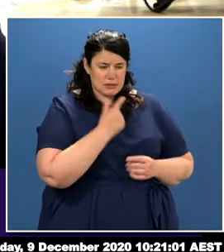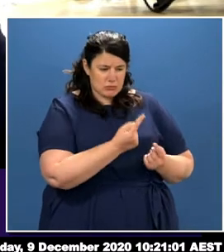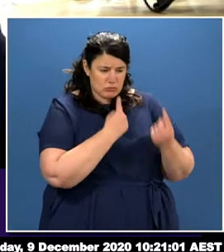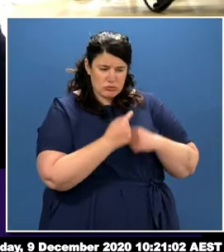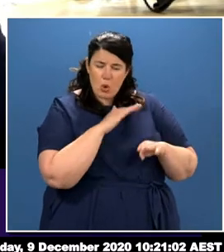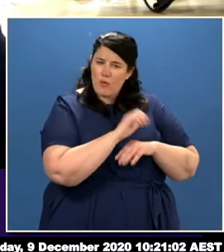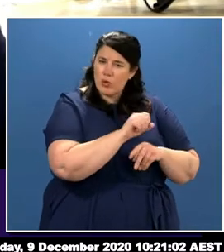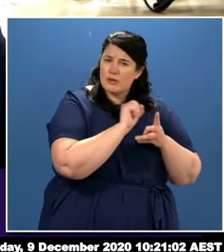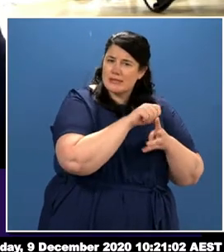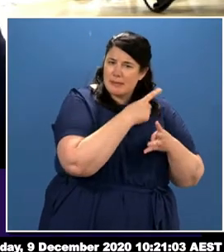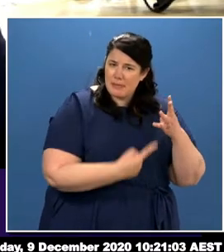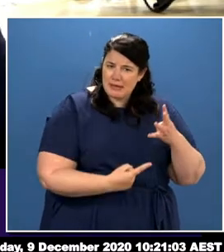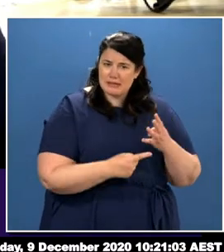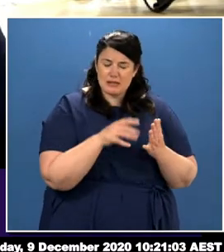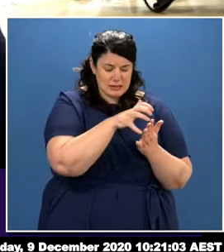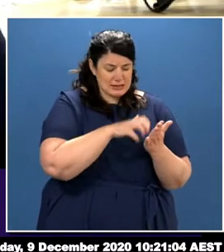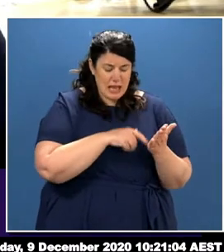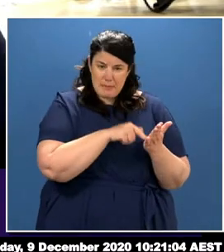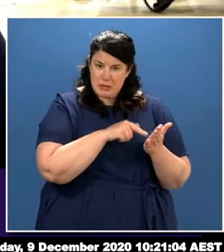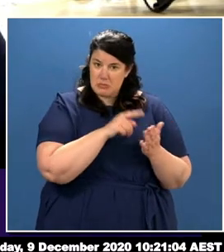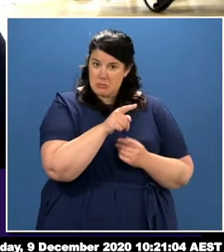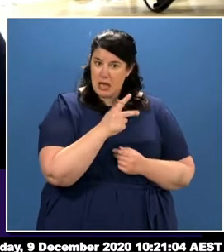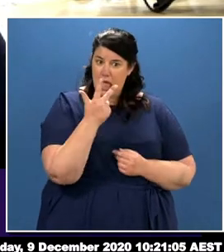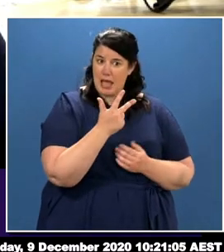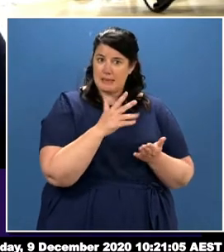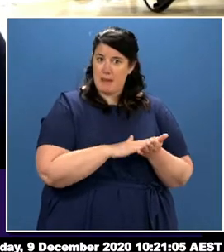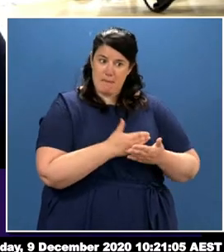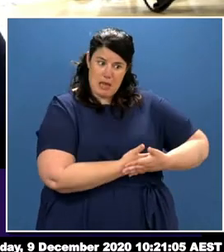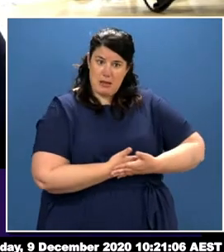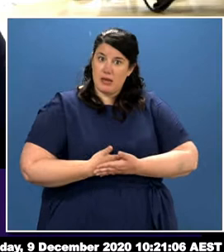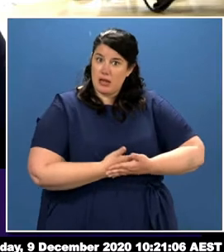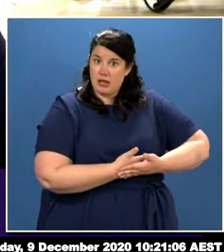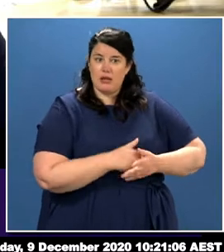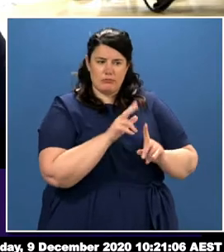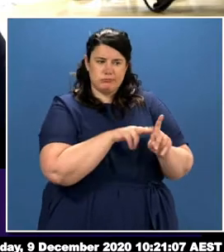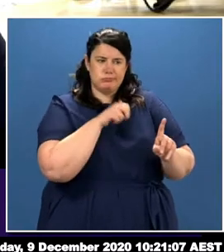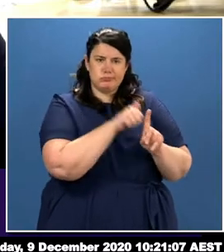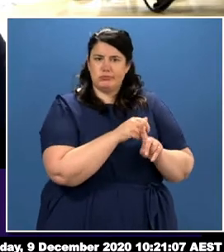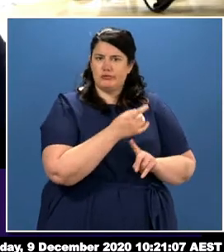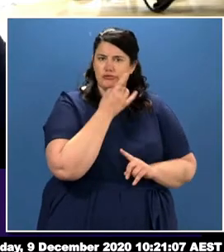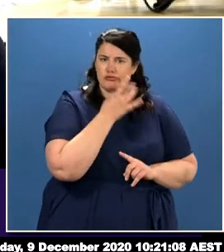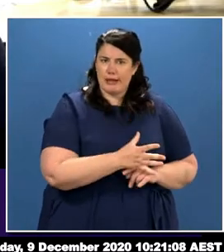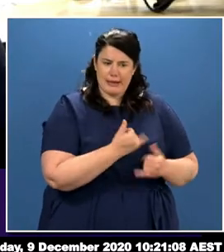You've said in your statement that at about the age of 18 months you were diagnosed with a very rare neuromuscular condition.